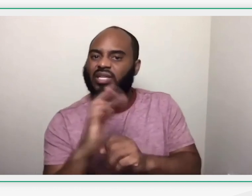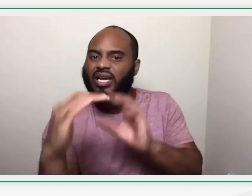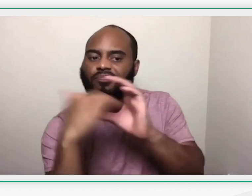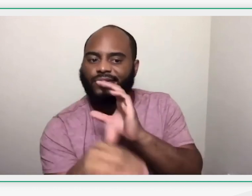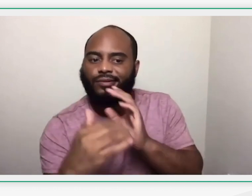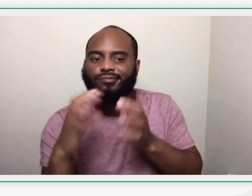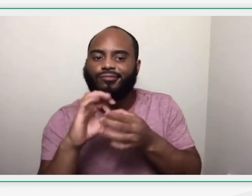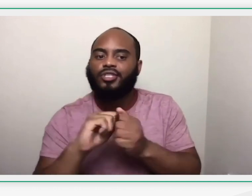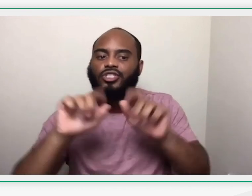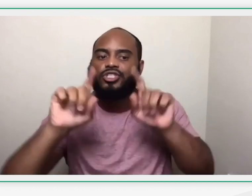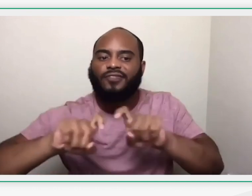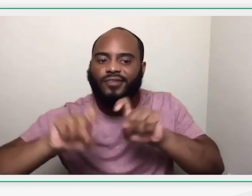And that email will contain a survey.